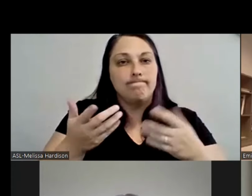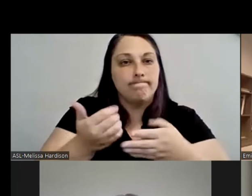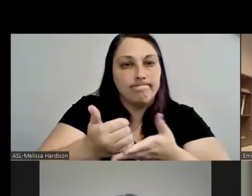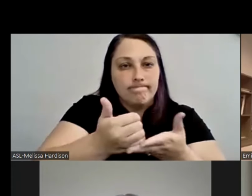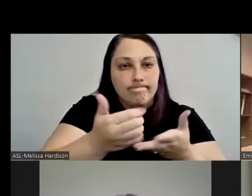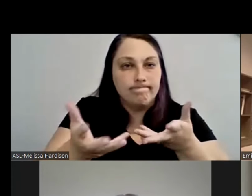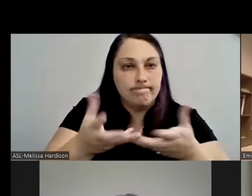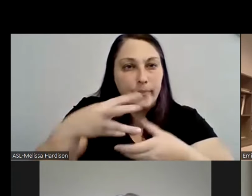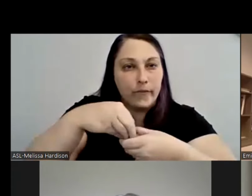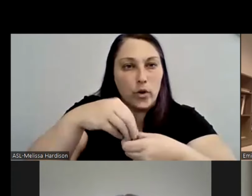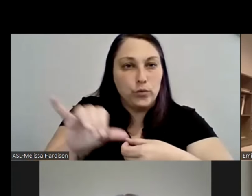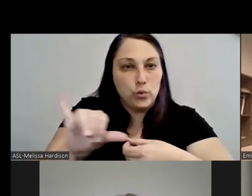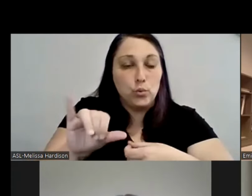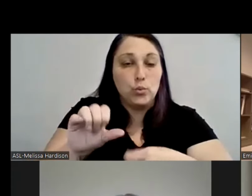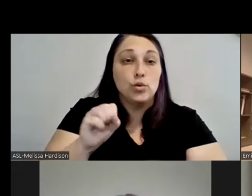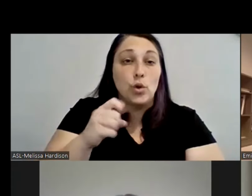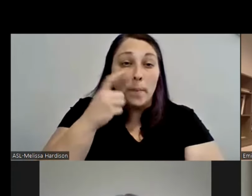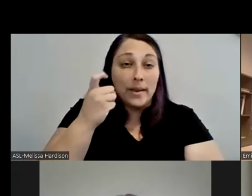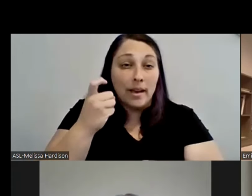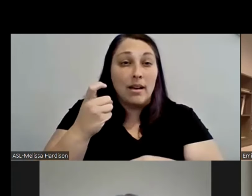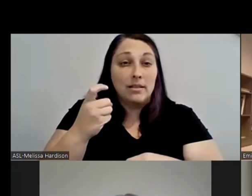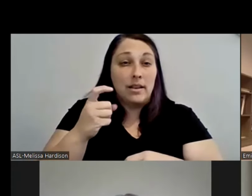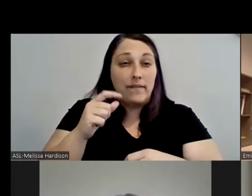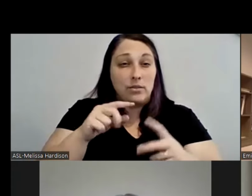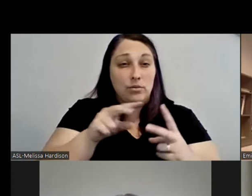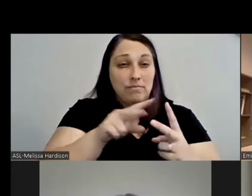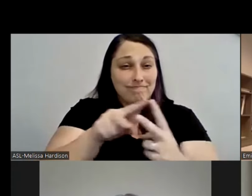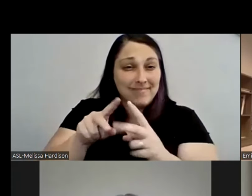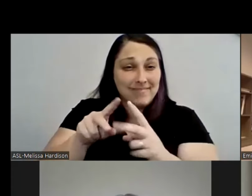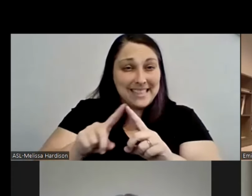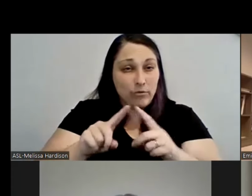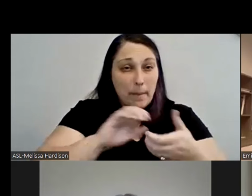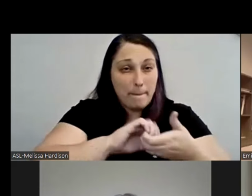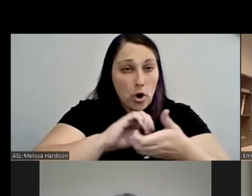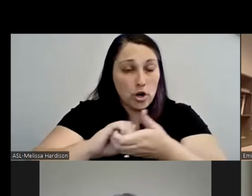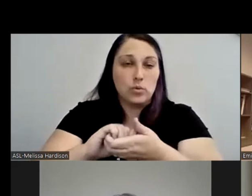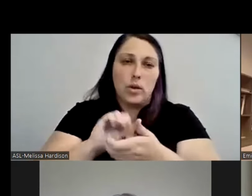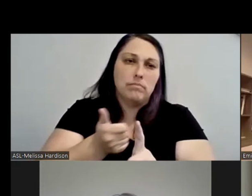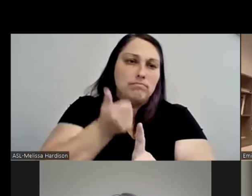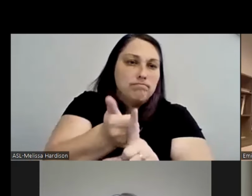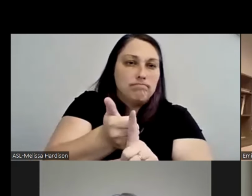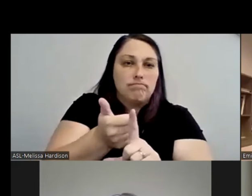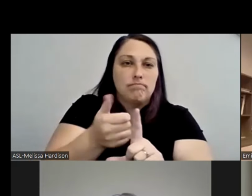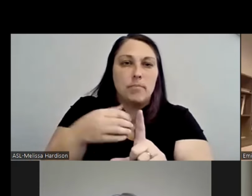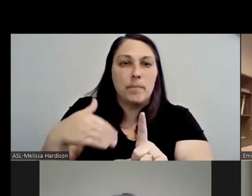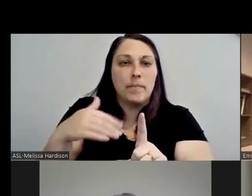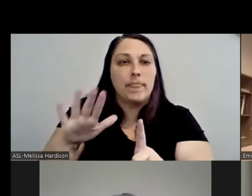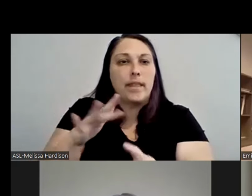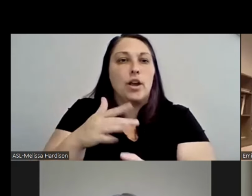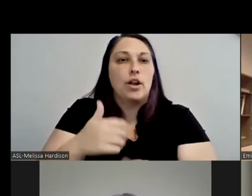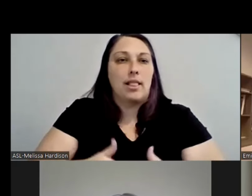Or a veteran for example. There are also levels of income, your age, disability, or even your